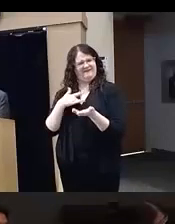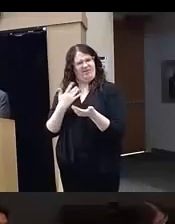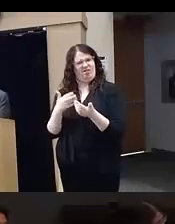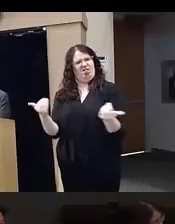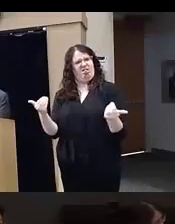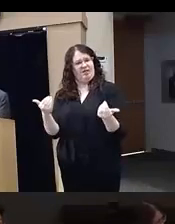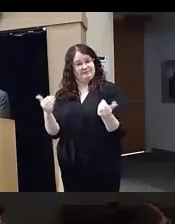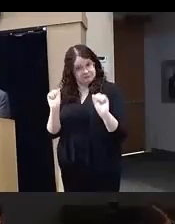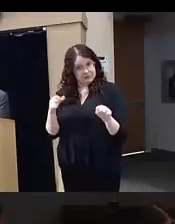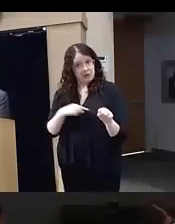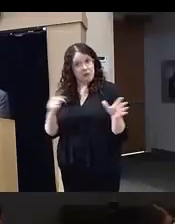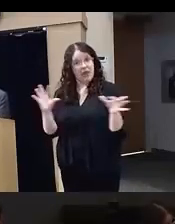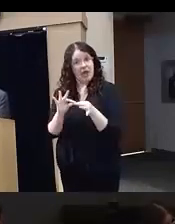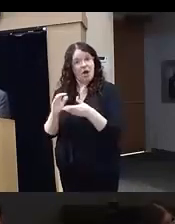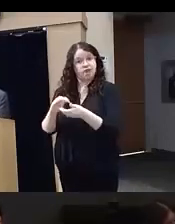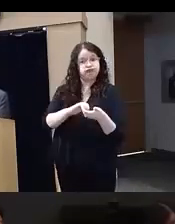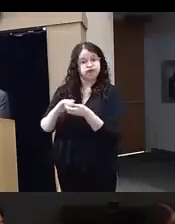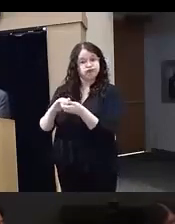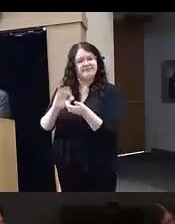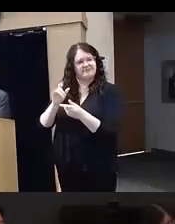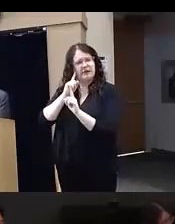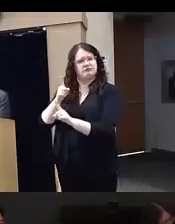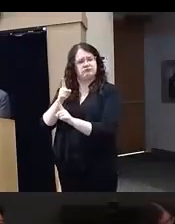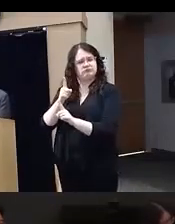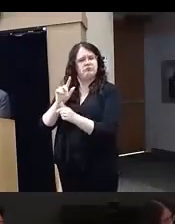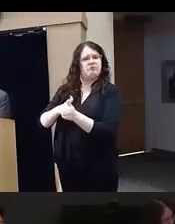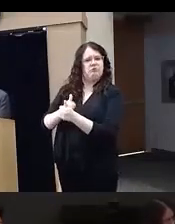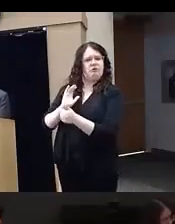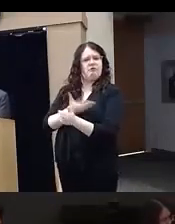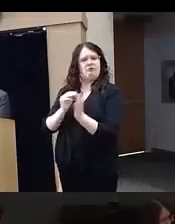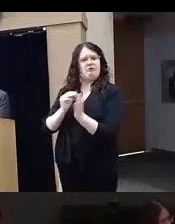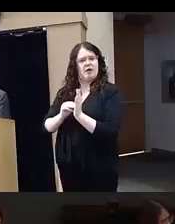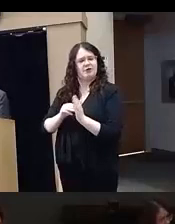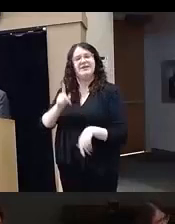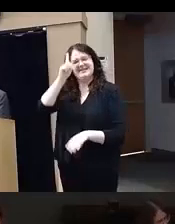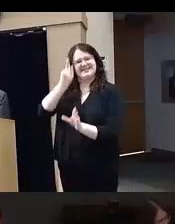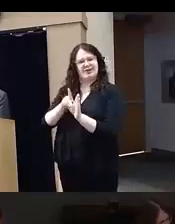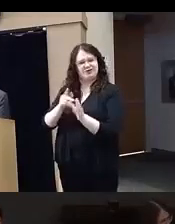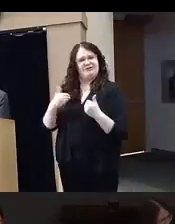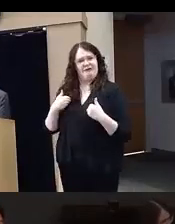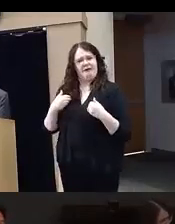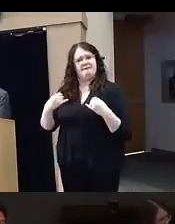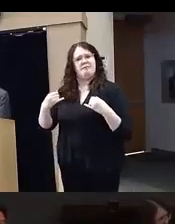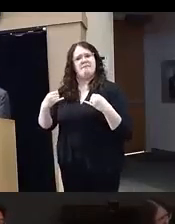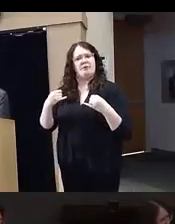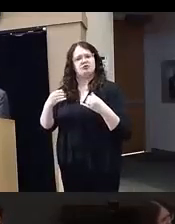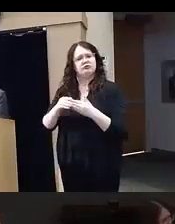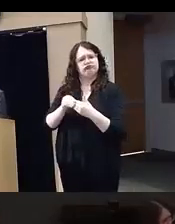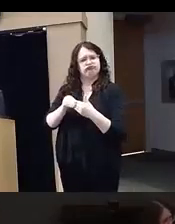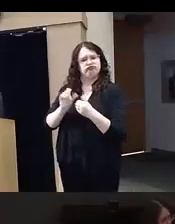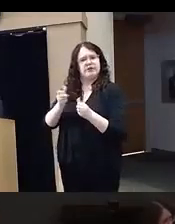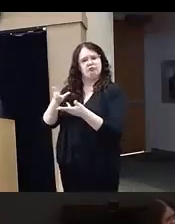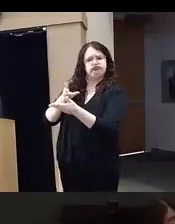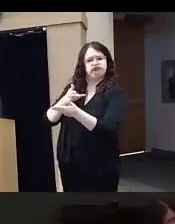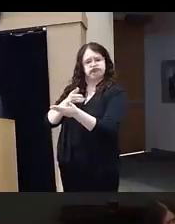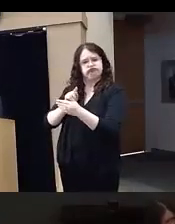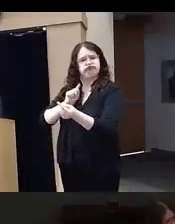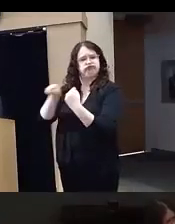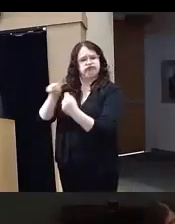behind this this model of Psychiatry with premium re boundary but now six years later I'm going into